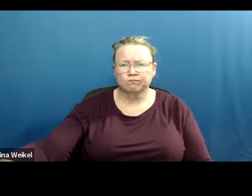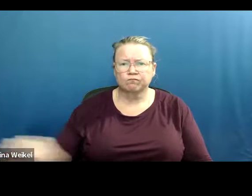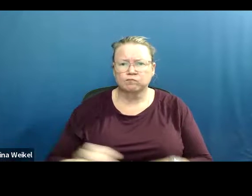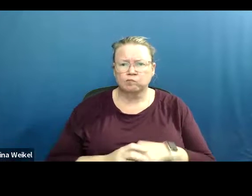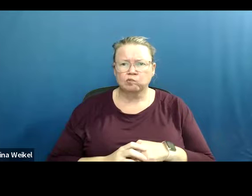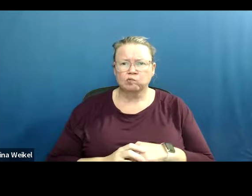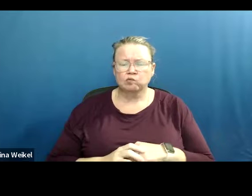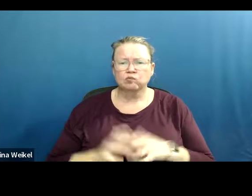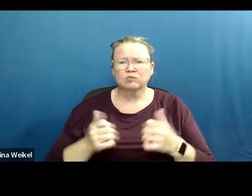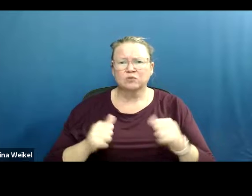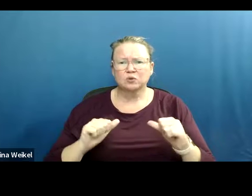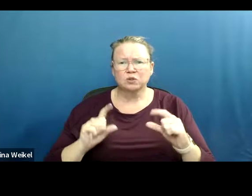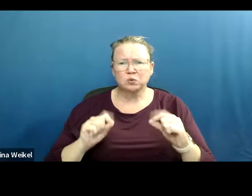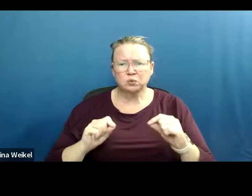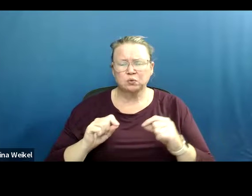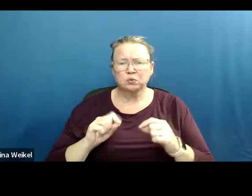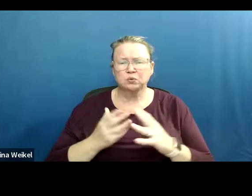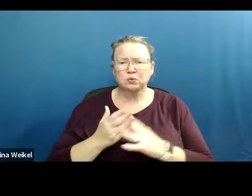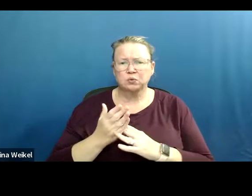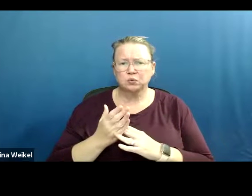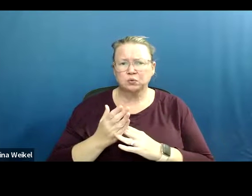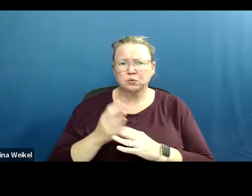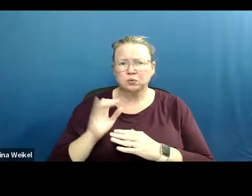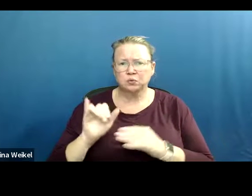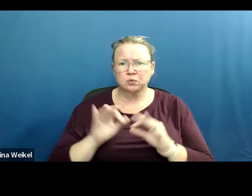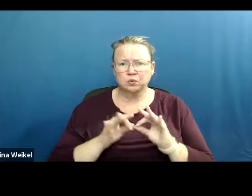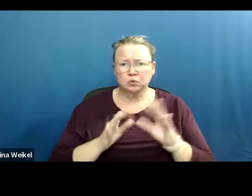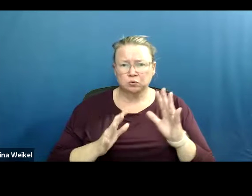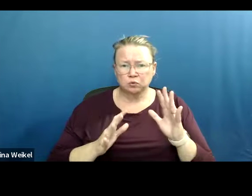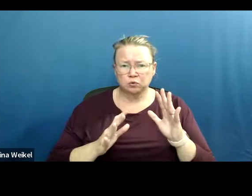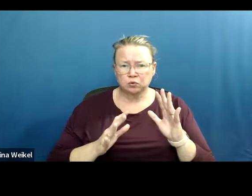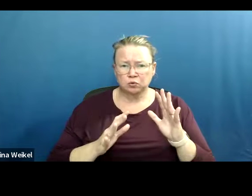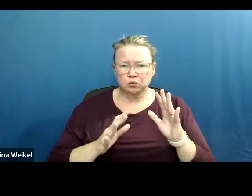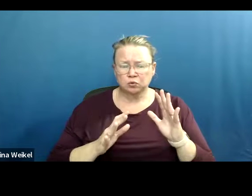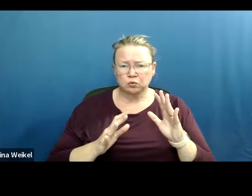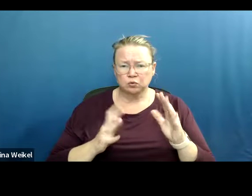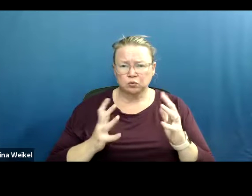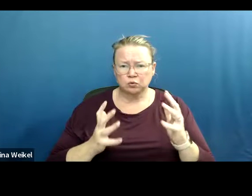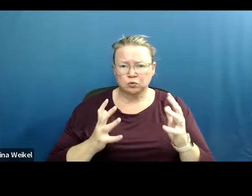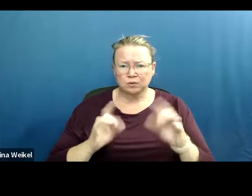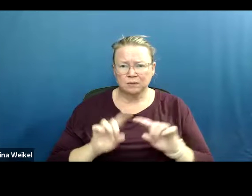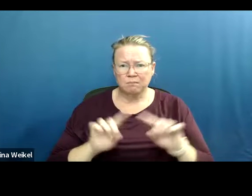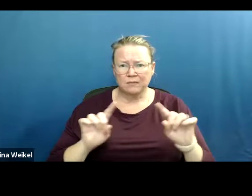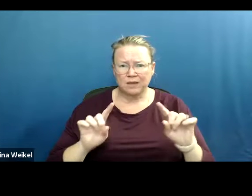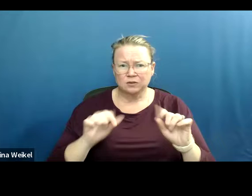Harm (He/Him): I'm trying to do it through the interpreter. Harm (He/Him): button, but I don't see it